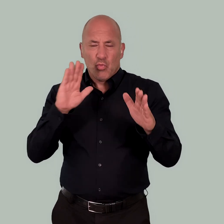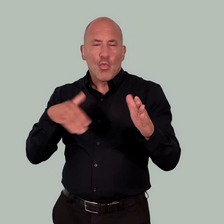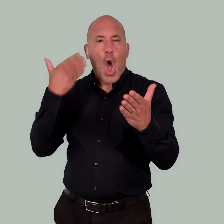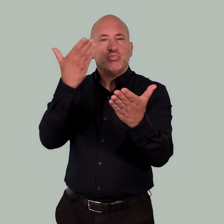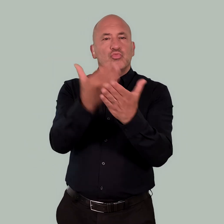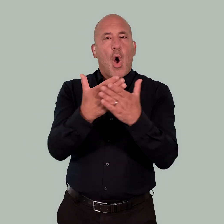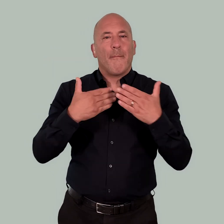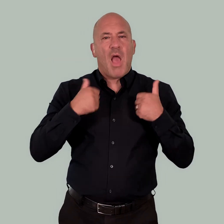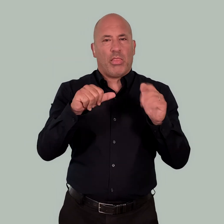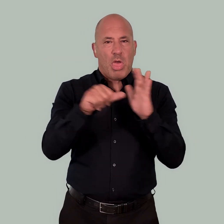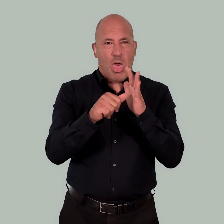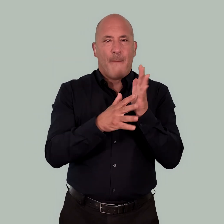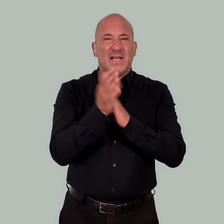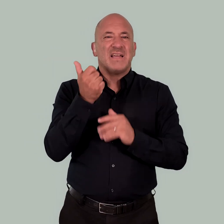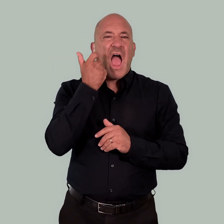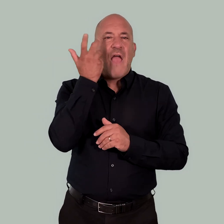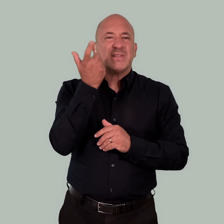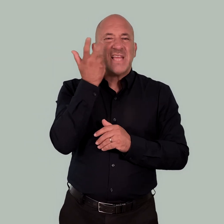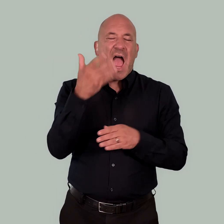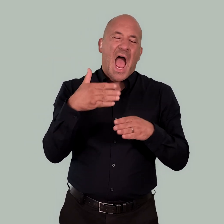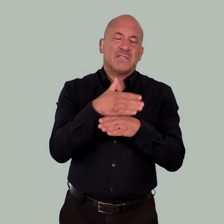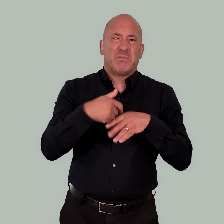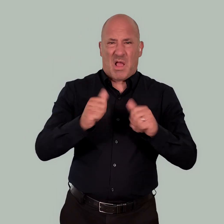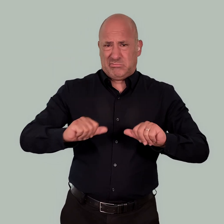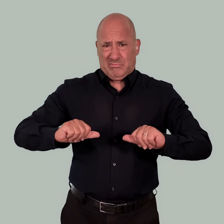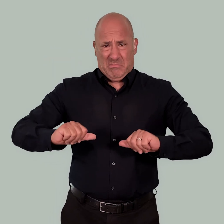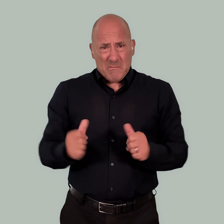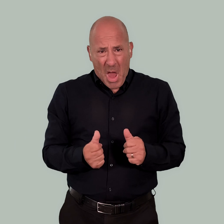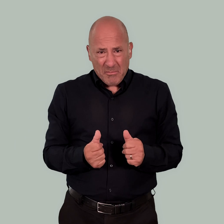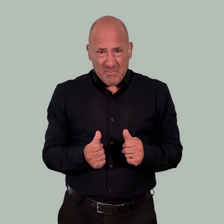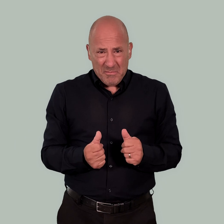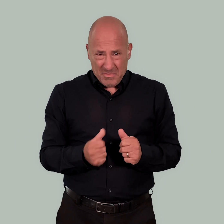whose long-term health conditions limit their day-to-day activities ‘a lot’,